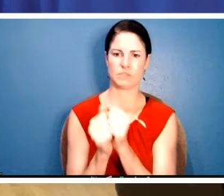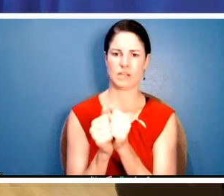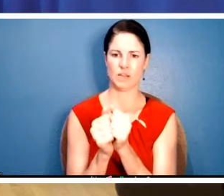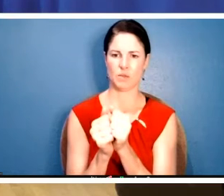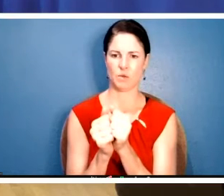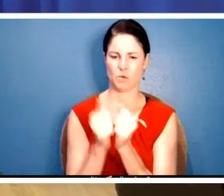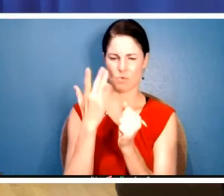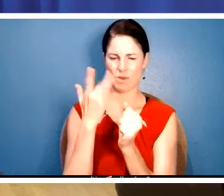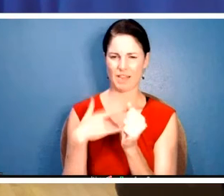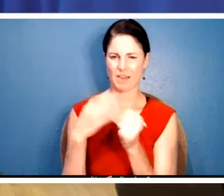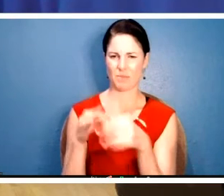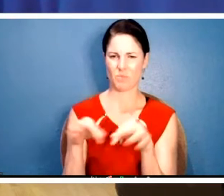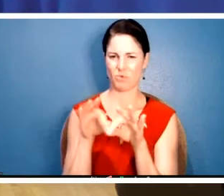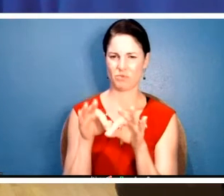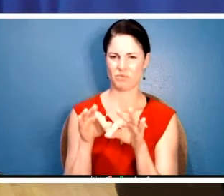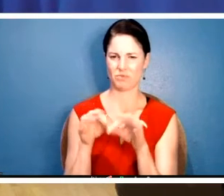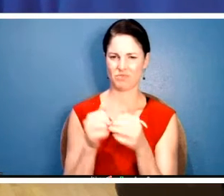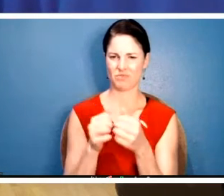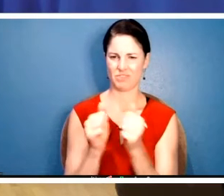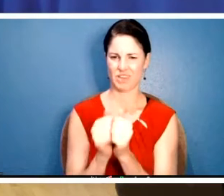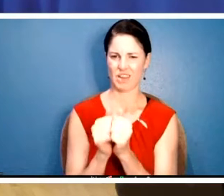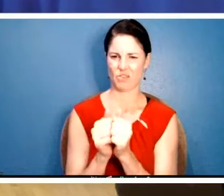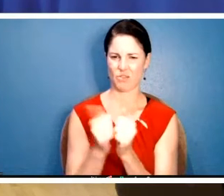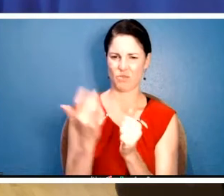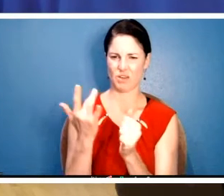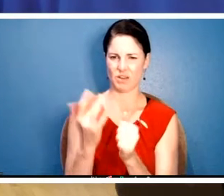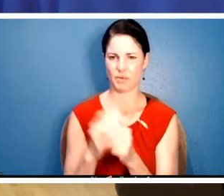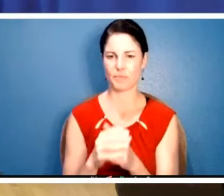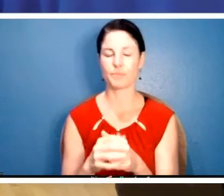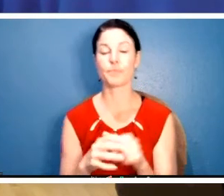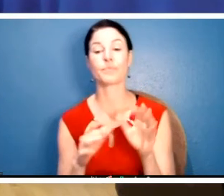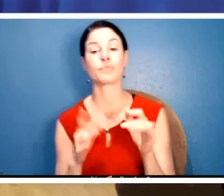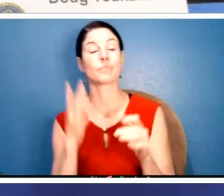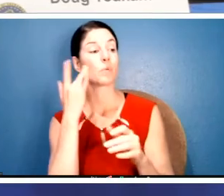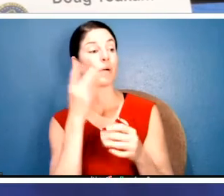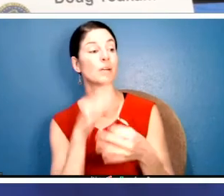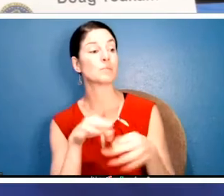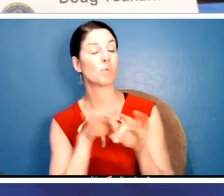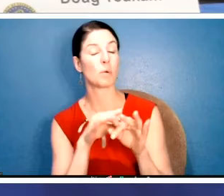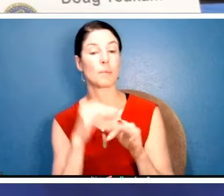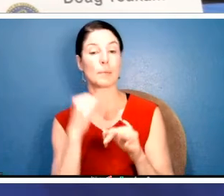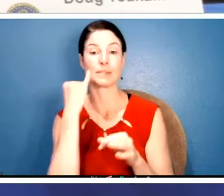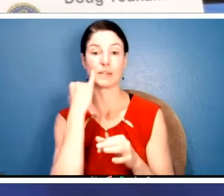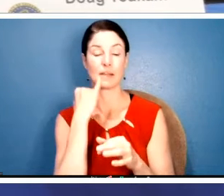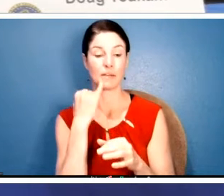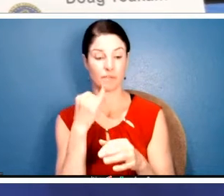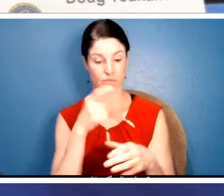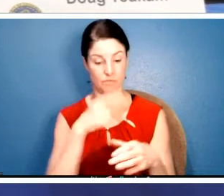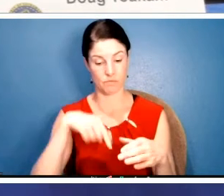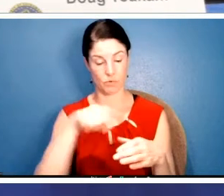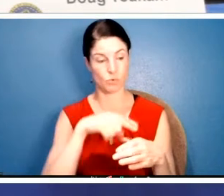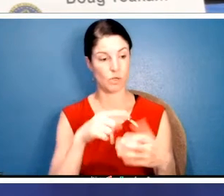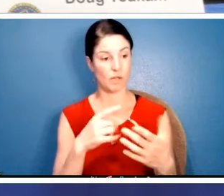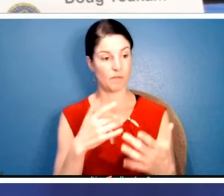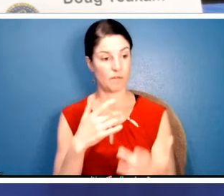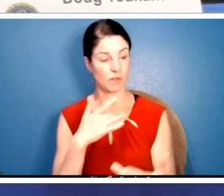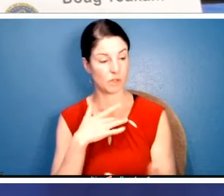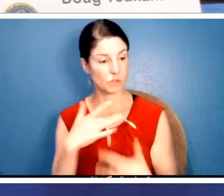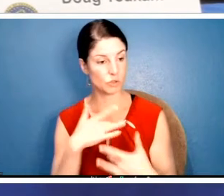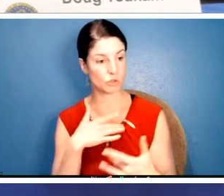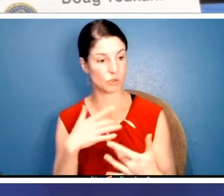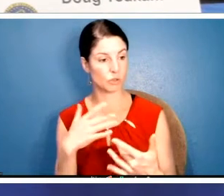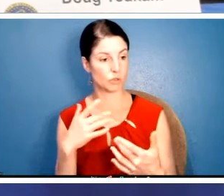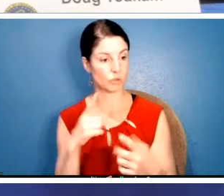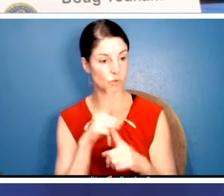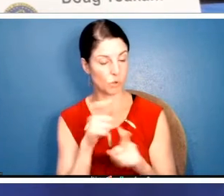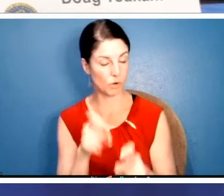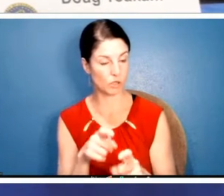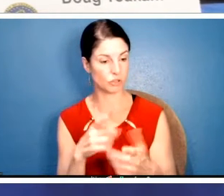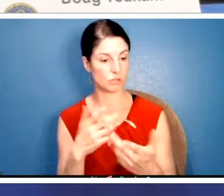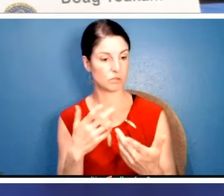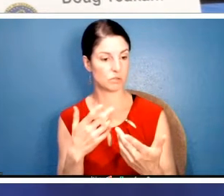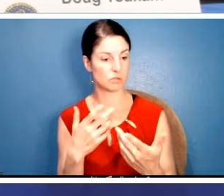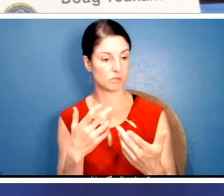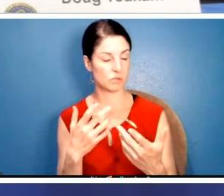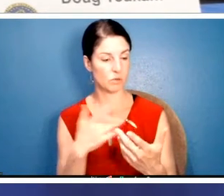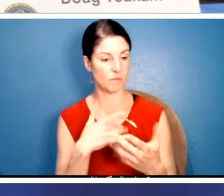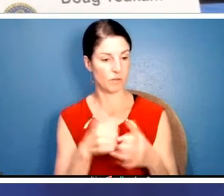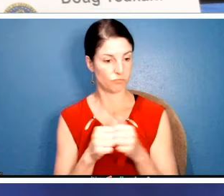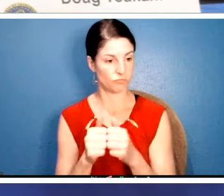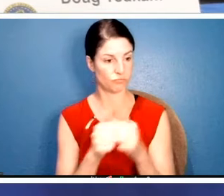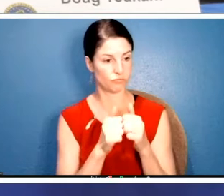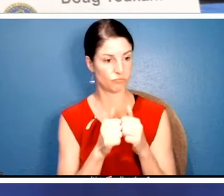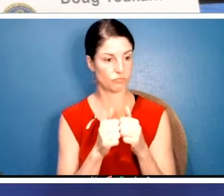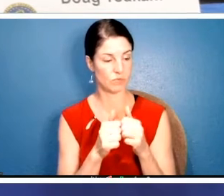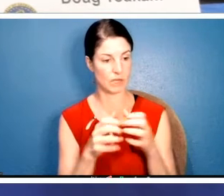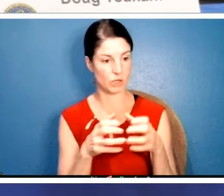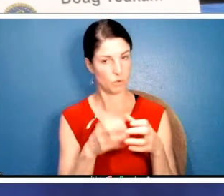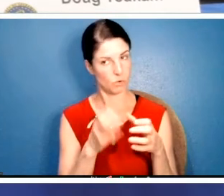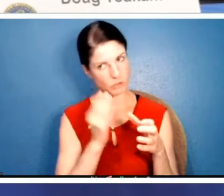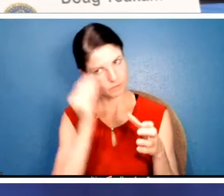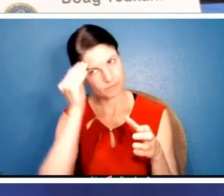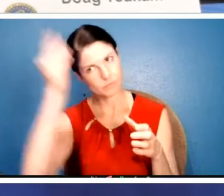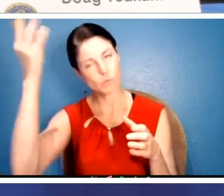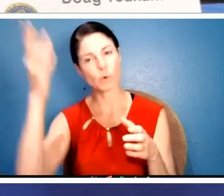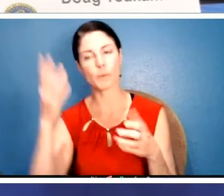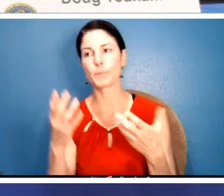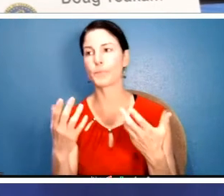The answer is because if you have an issue or a concern that unites you and you want to take your concern to your elected officials, be they councilman.